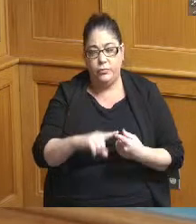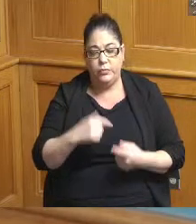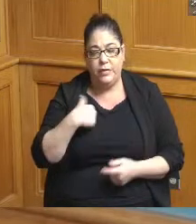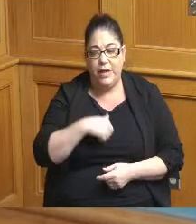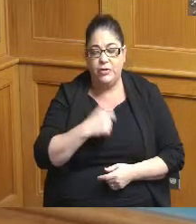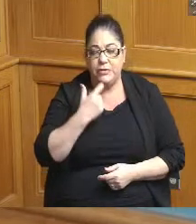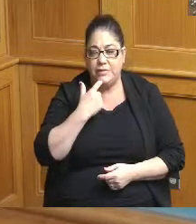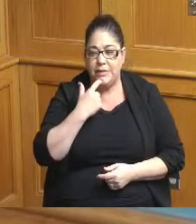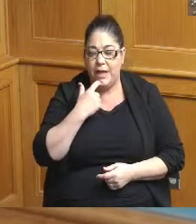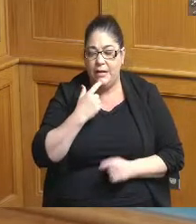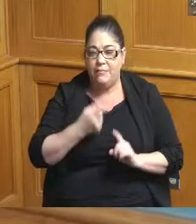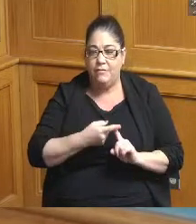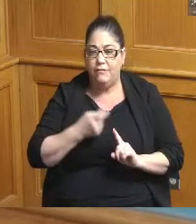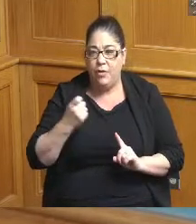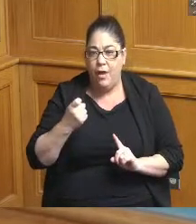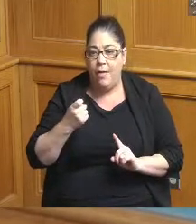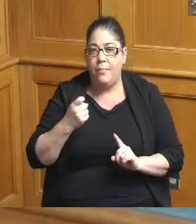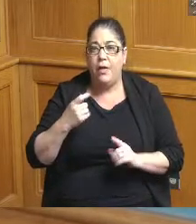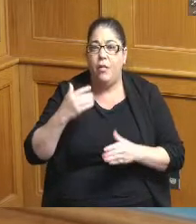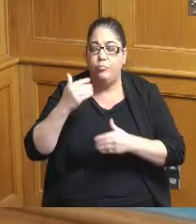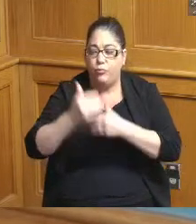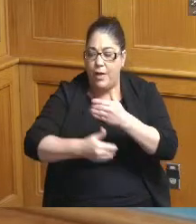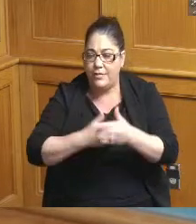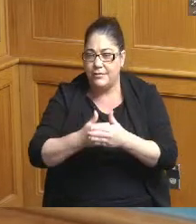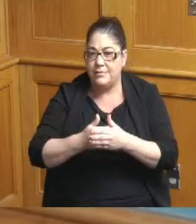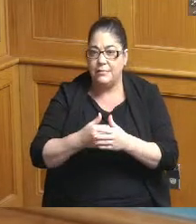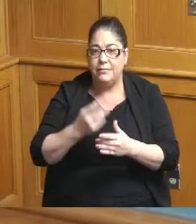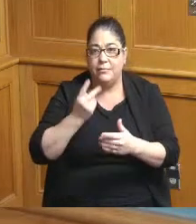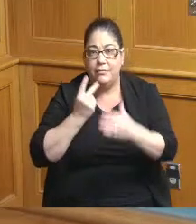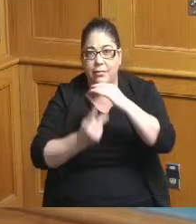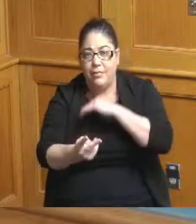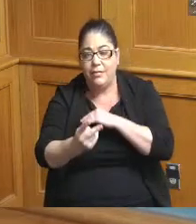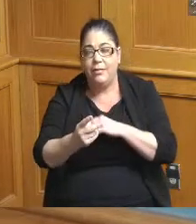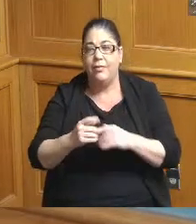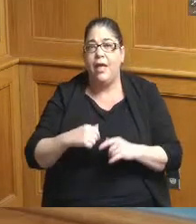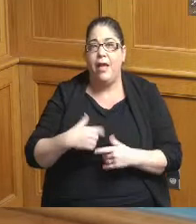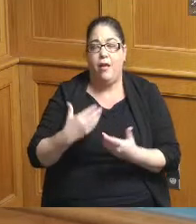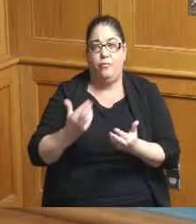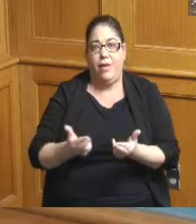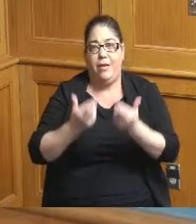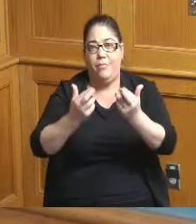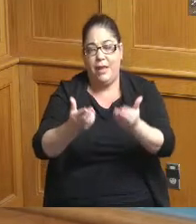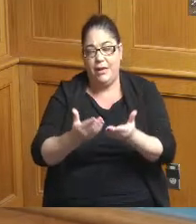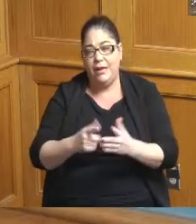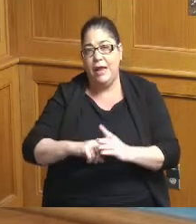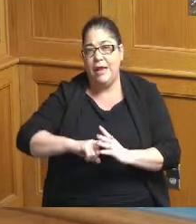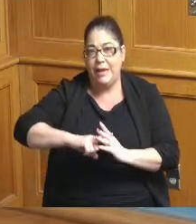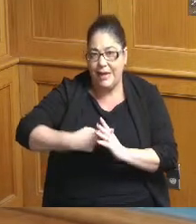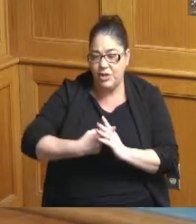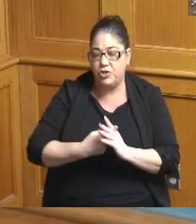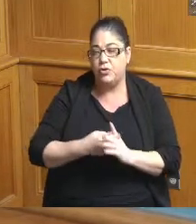from a processing perspective I would recommend an initial an initial general fund advance to